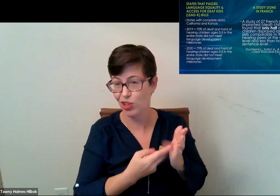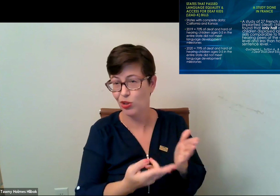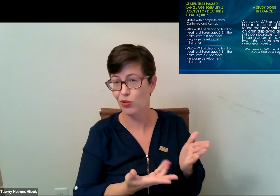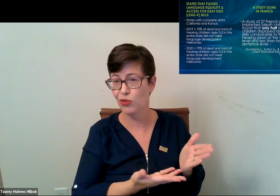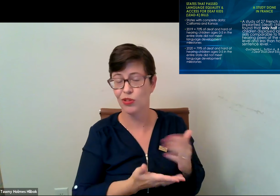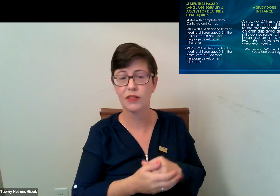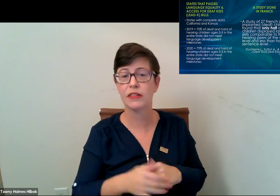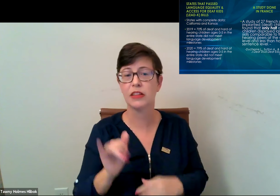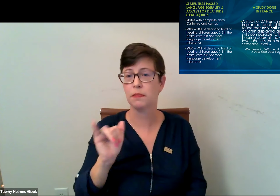So the numbers don't lie.